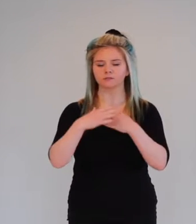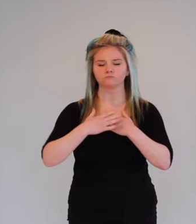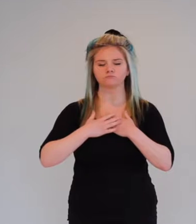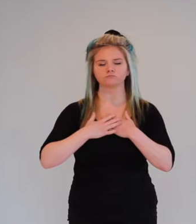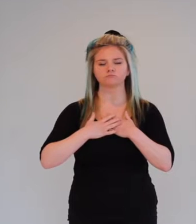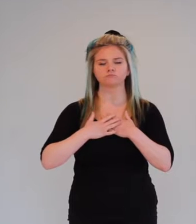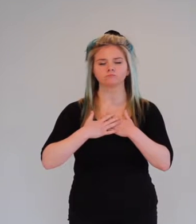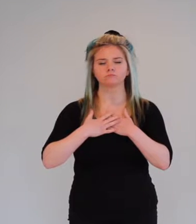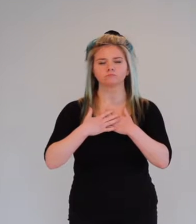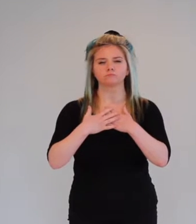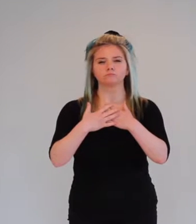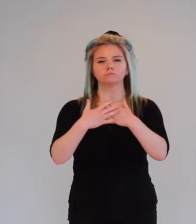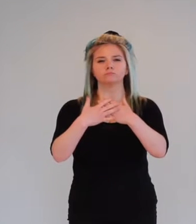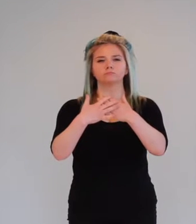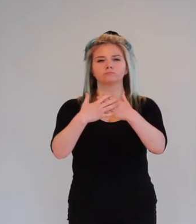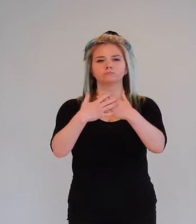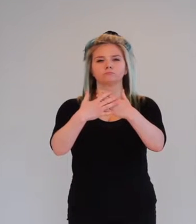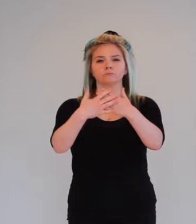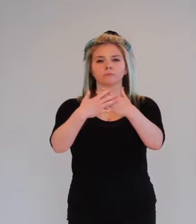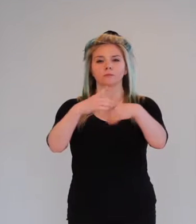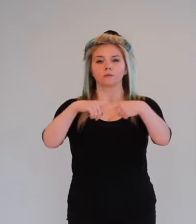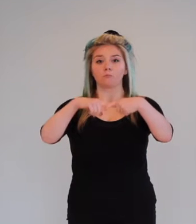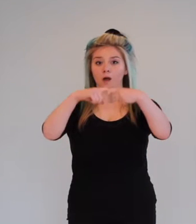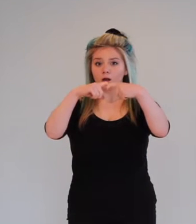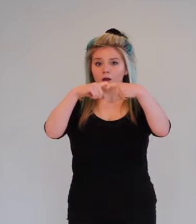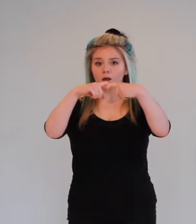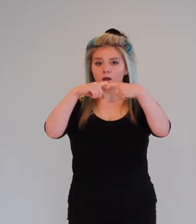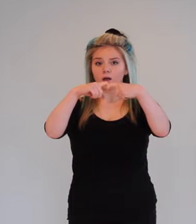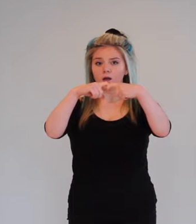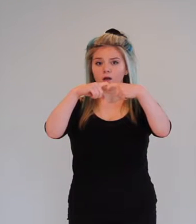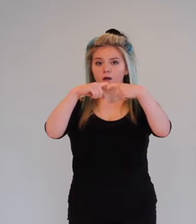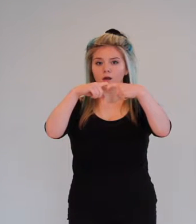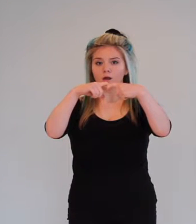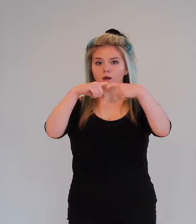a little pause, and then rest with your exhale,